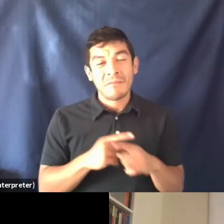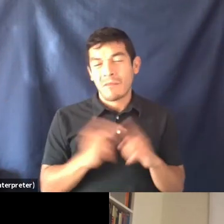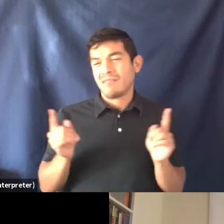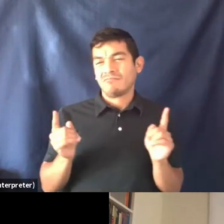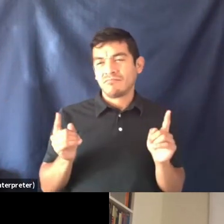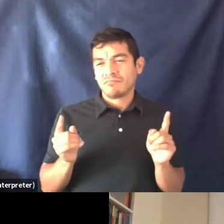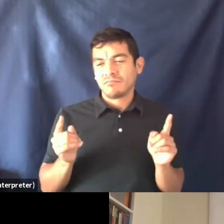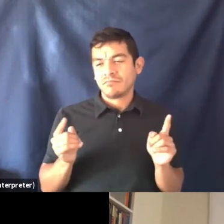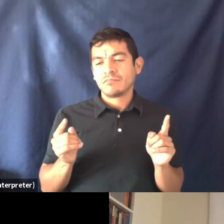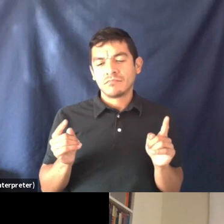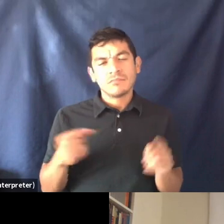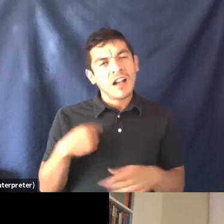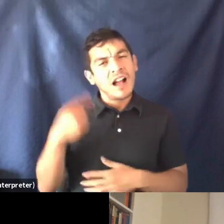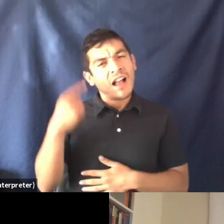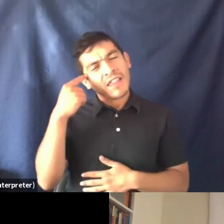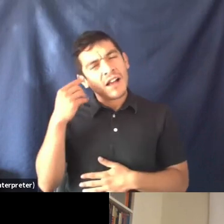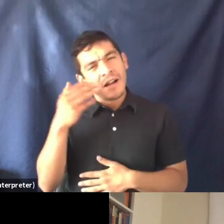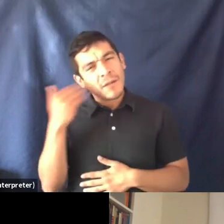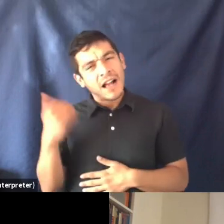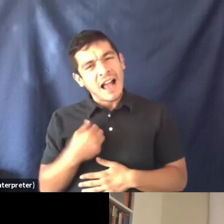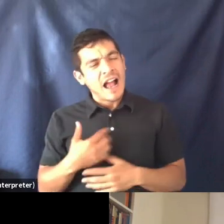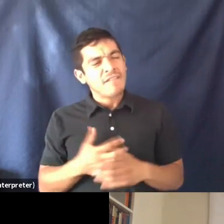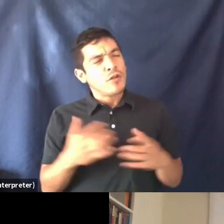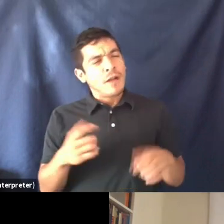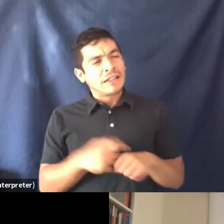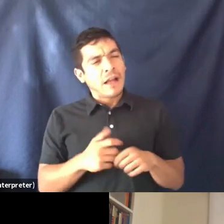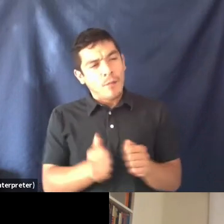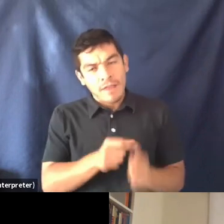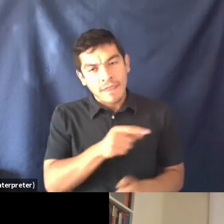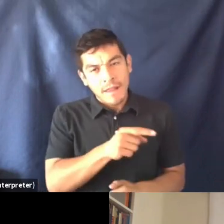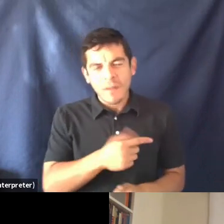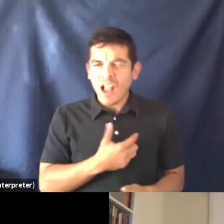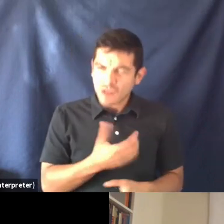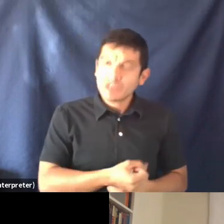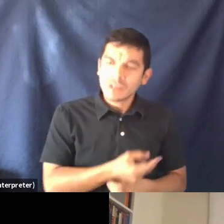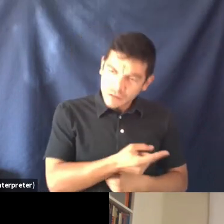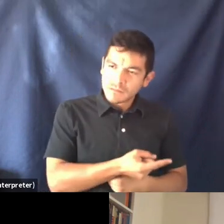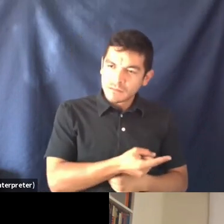But, I think because I had spent so much time with them, obviously I trusted them and they also trusted